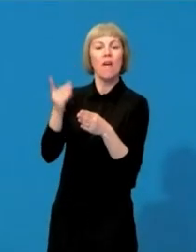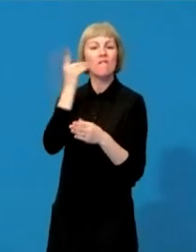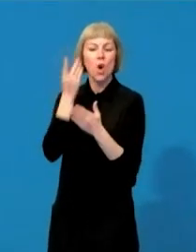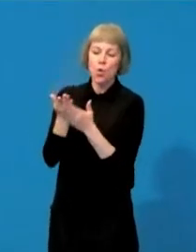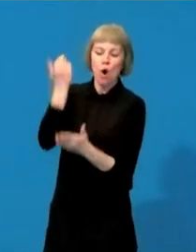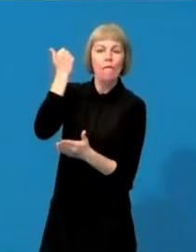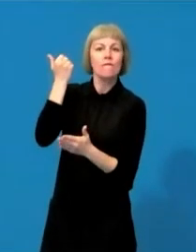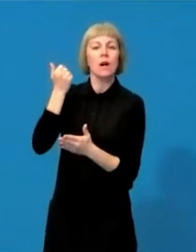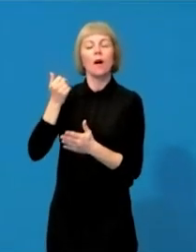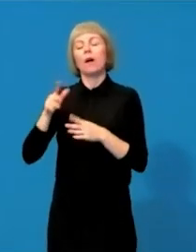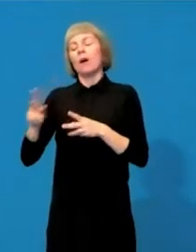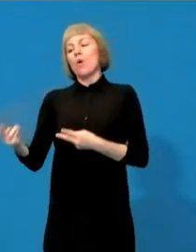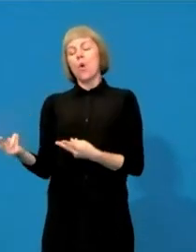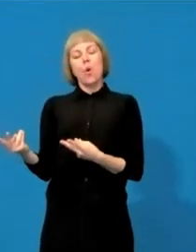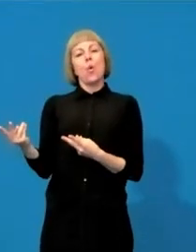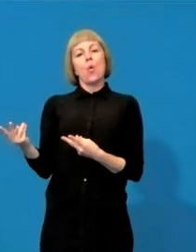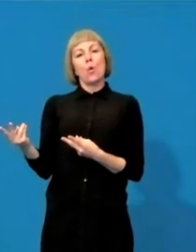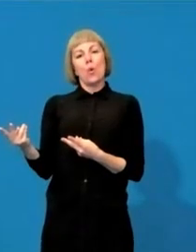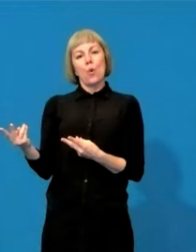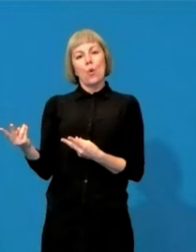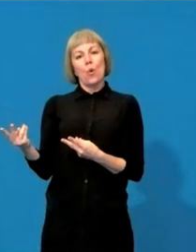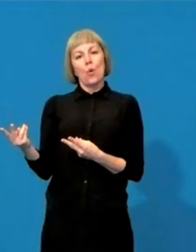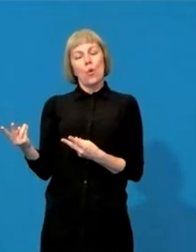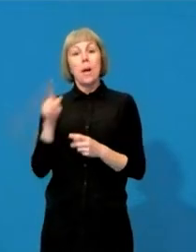I'm going to go somewhere where I'm going to have reception so if something does happen.